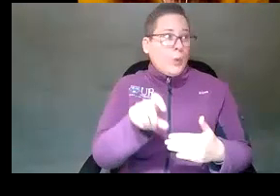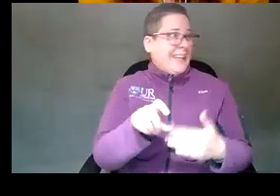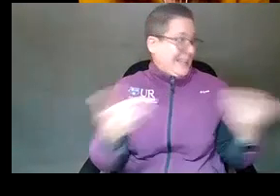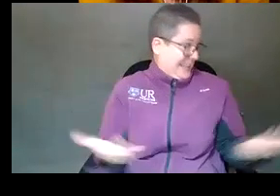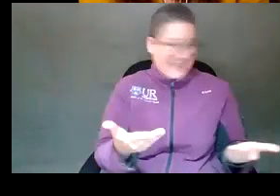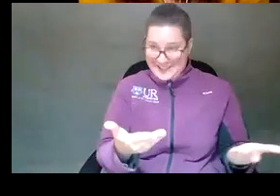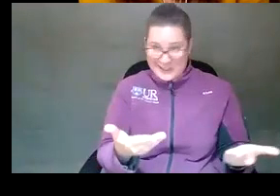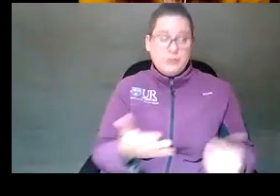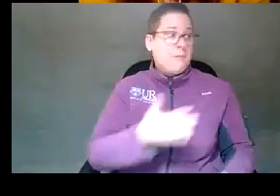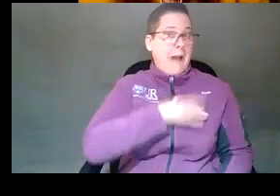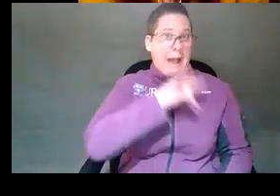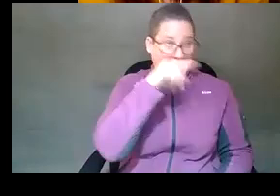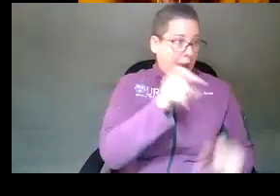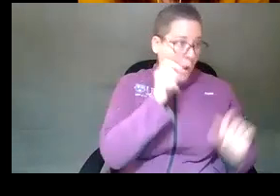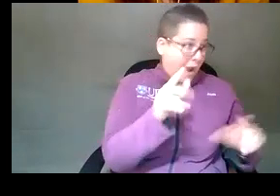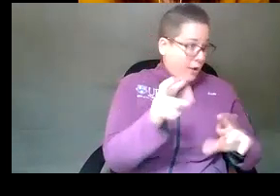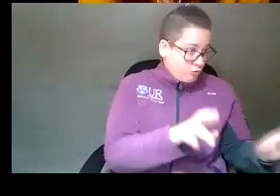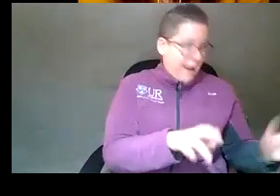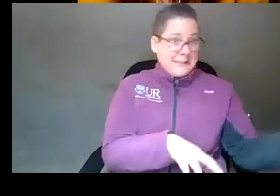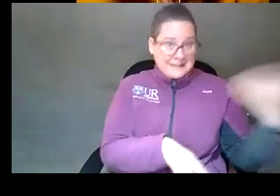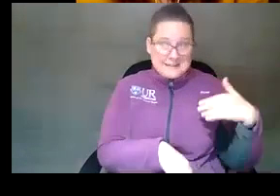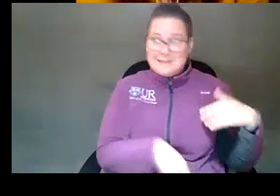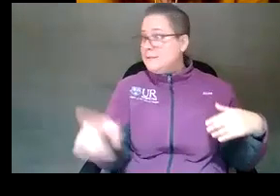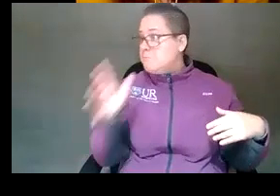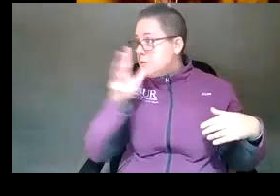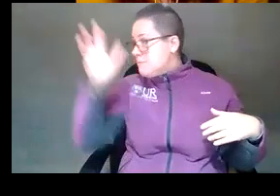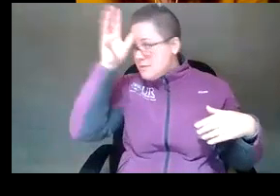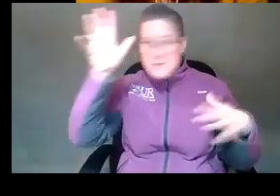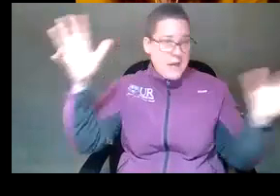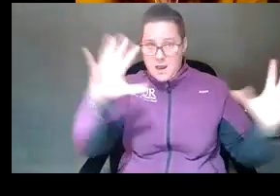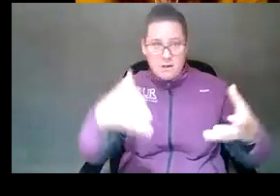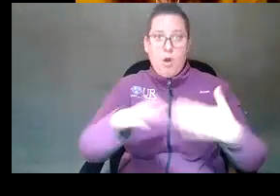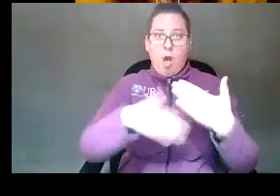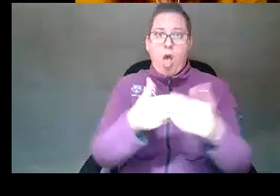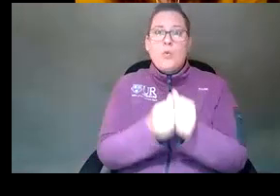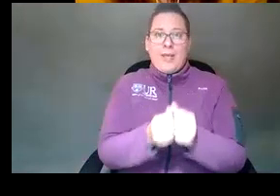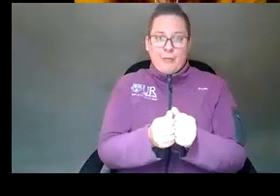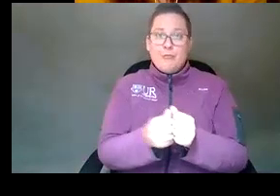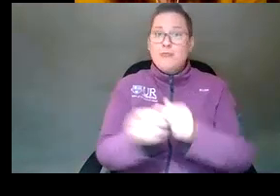child is awake and ready for the appointment so more often and than not the kids will be